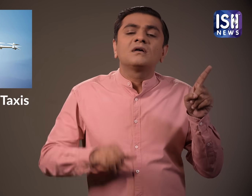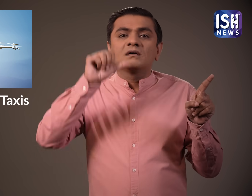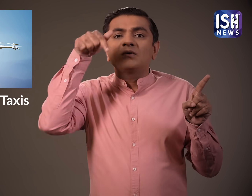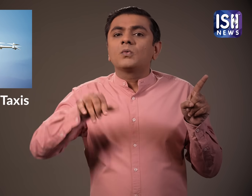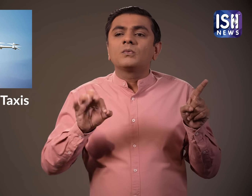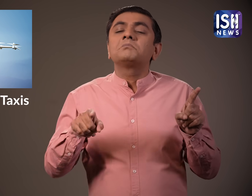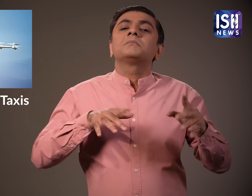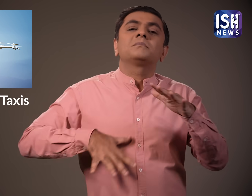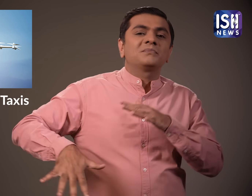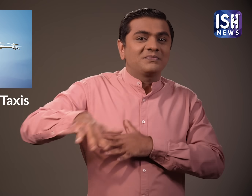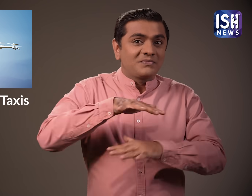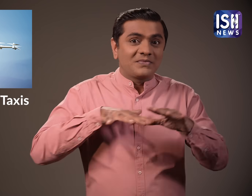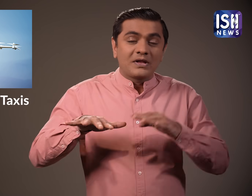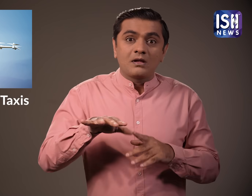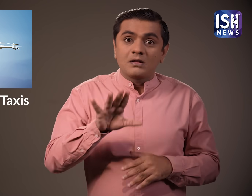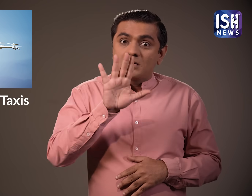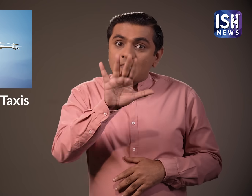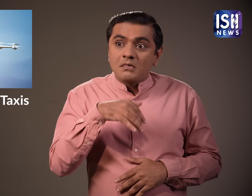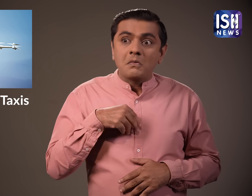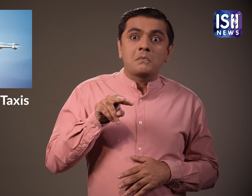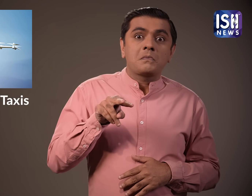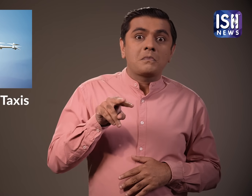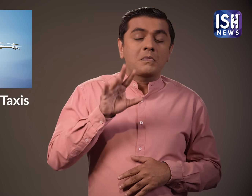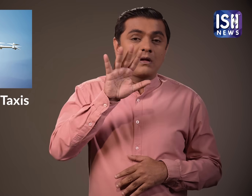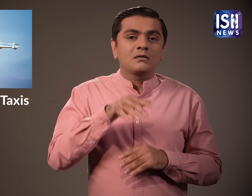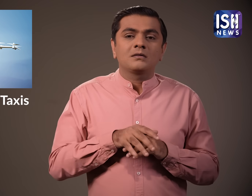In India it is till being planned. Now here is something surprising.